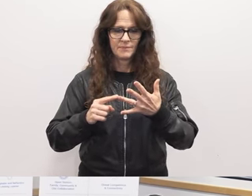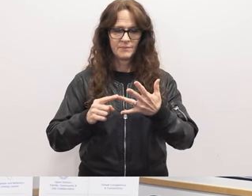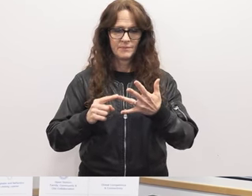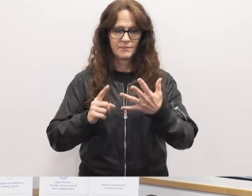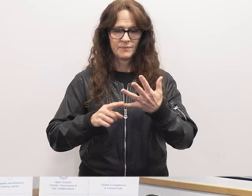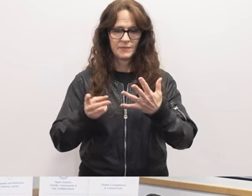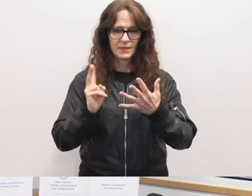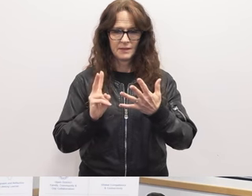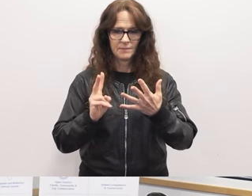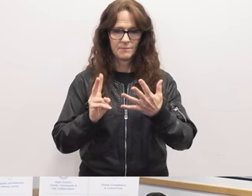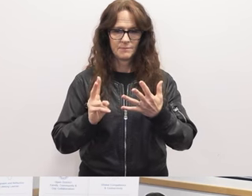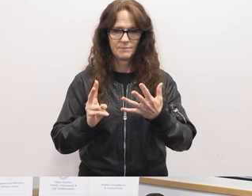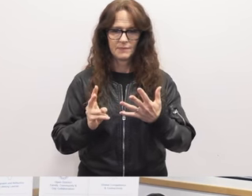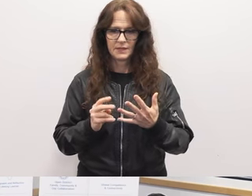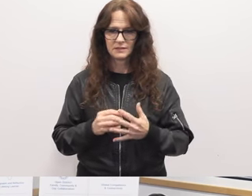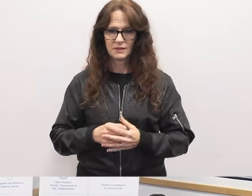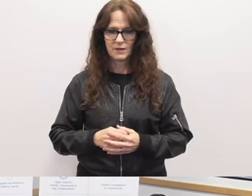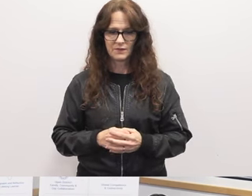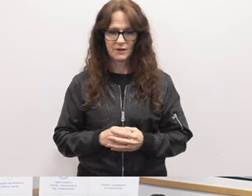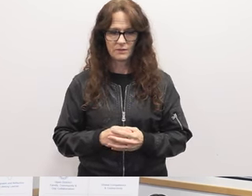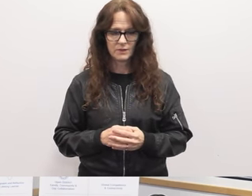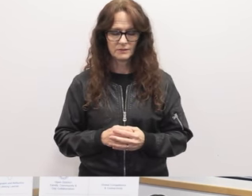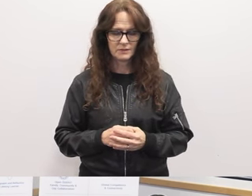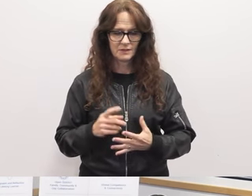[Maria Lopez] Keep. [AJ Crabill] Number two.